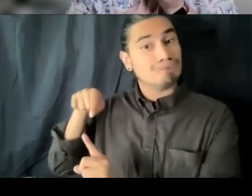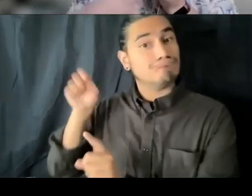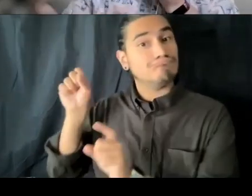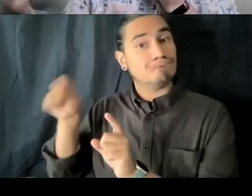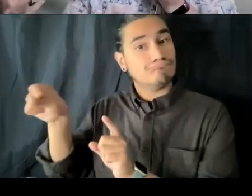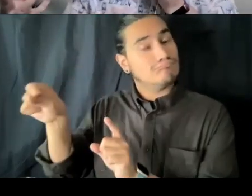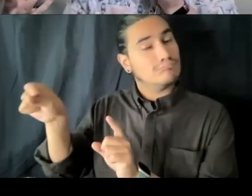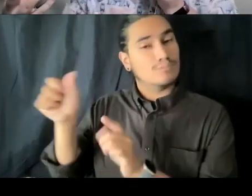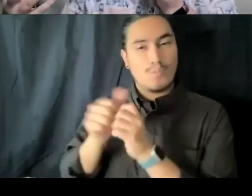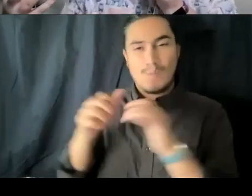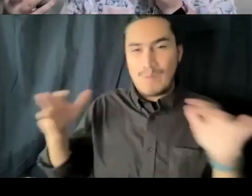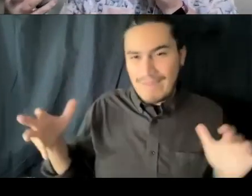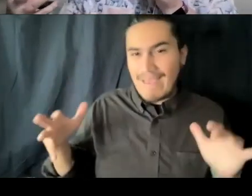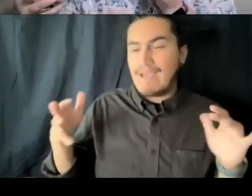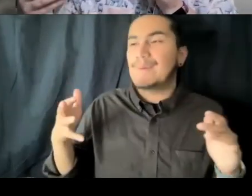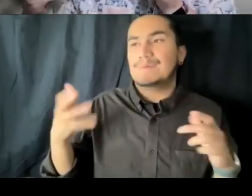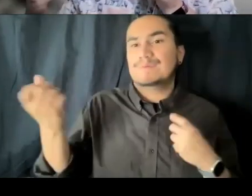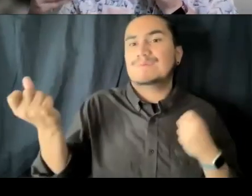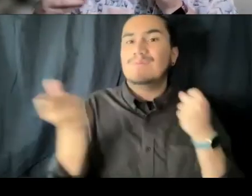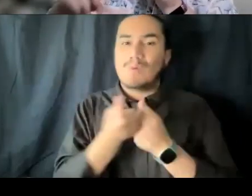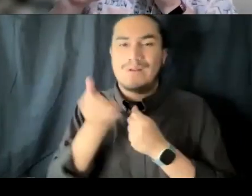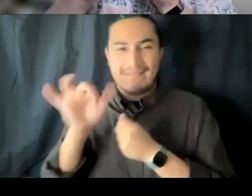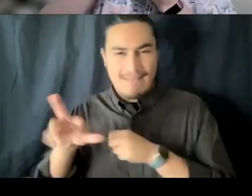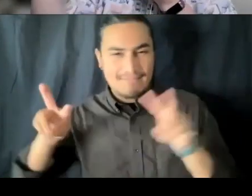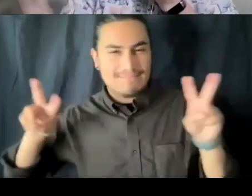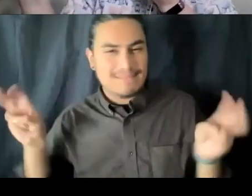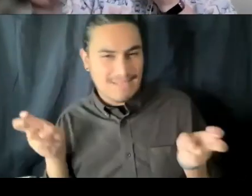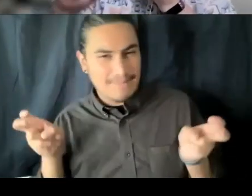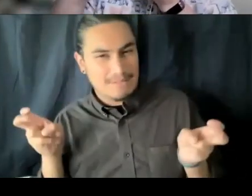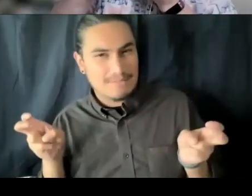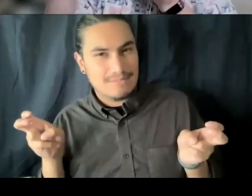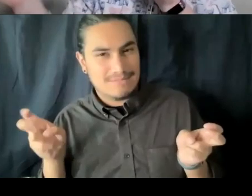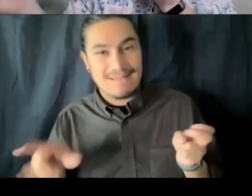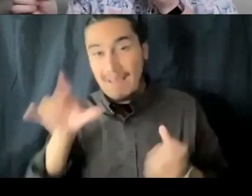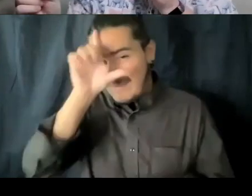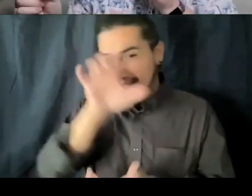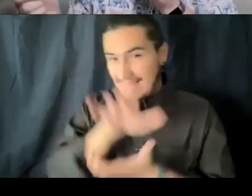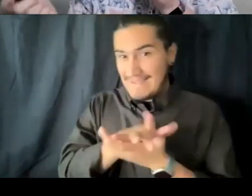without necessarily saying that belief is accurate.